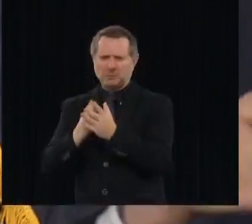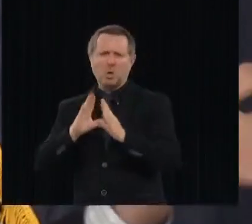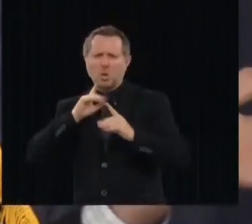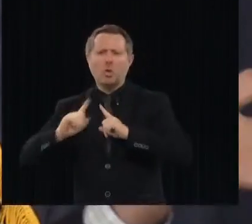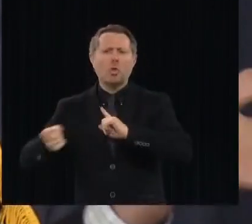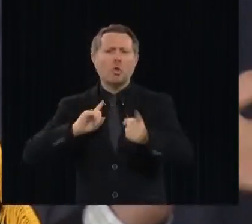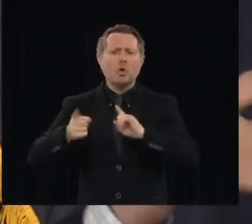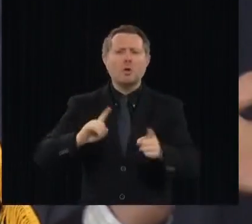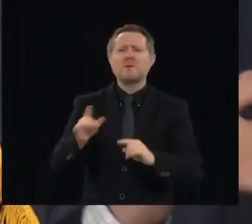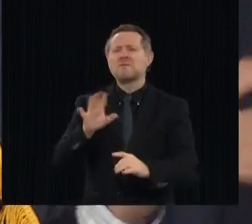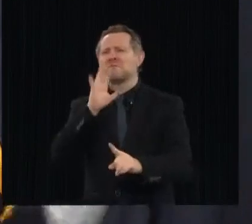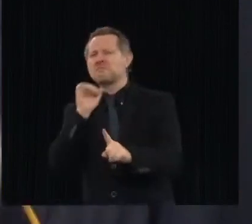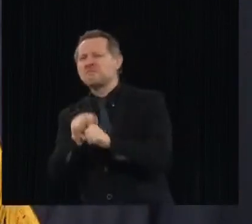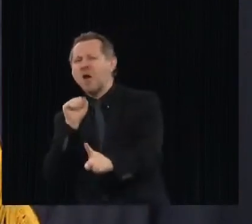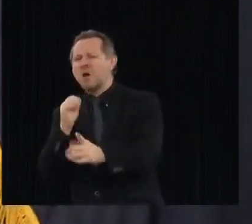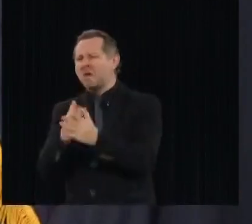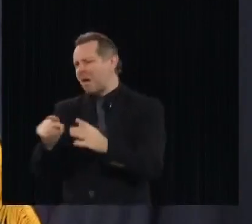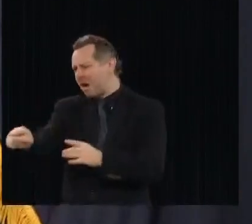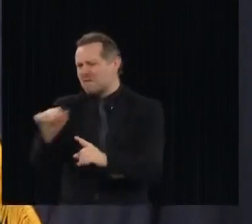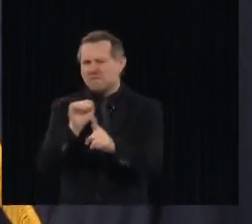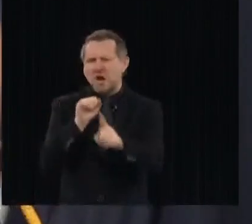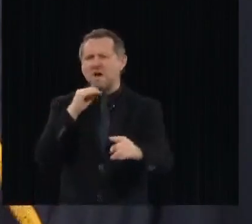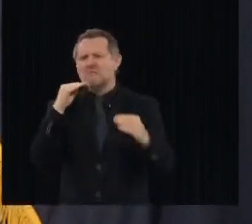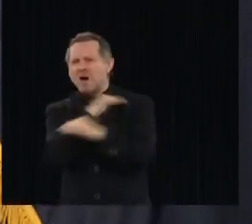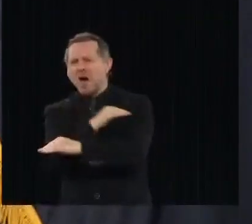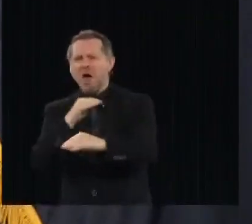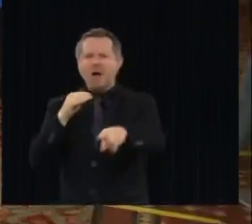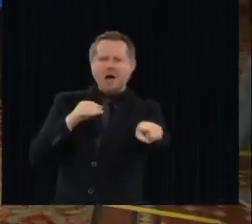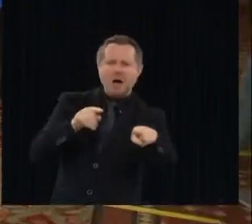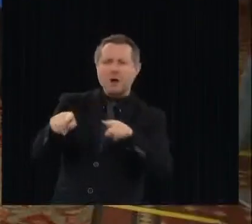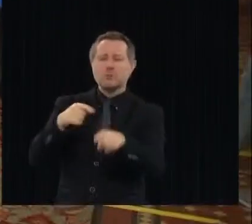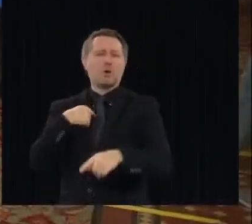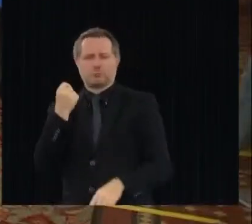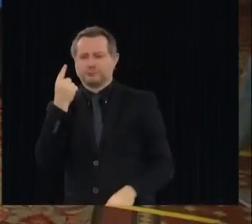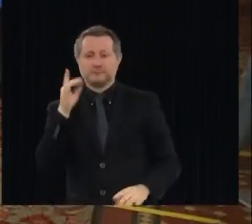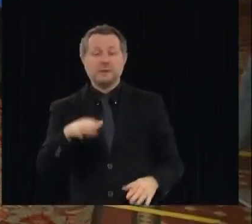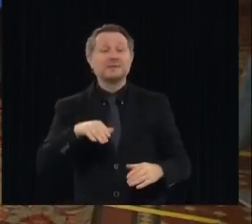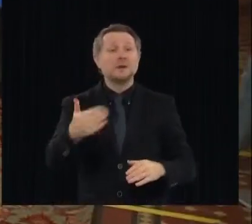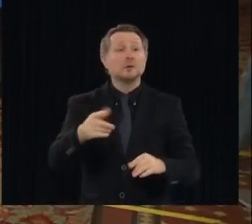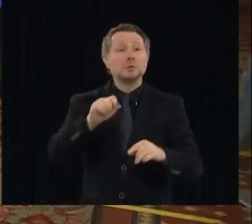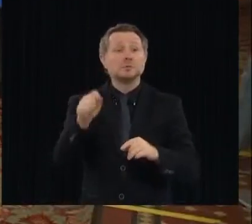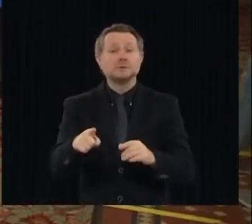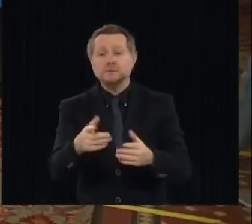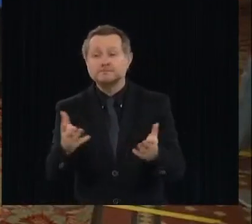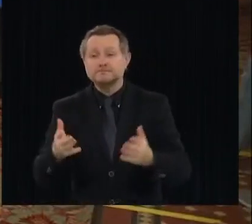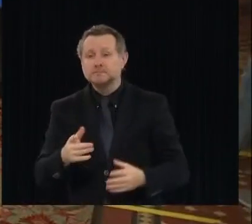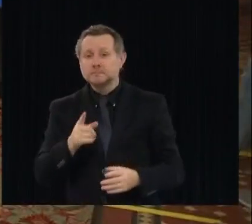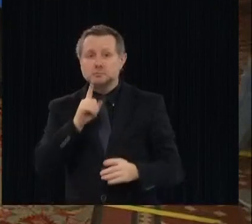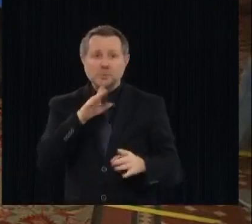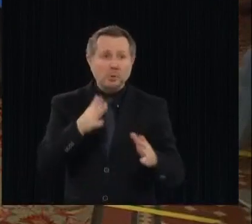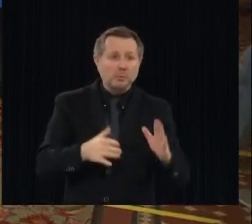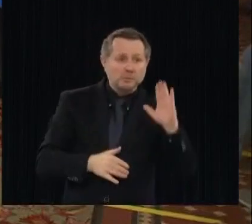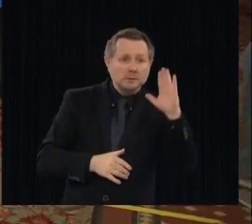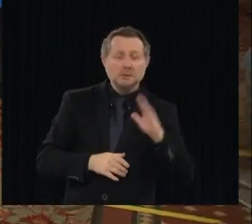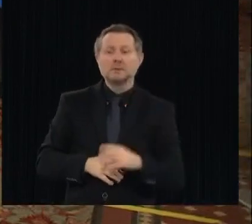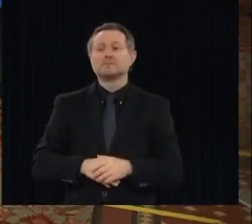AND YOU ARE STARTING TO HEAR ALREADY WHETHER THERE IS FRAUD